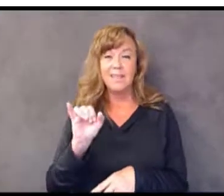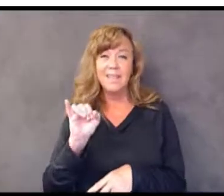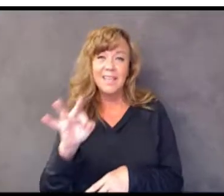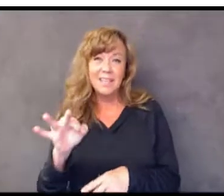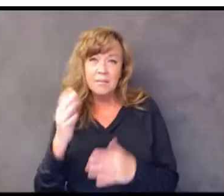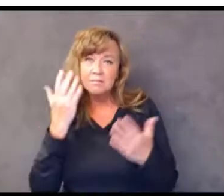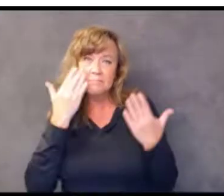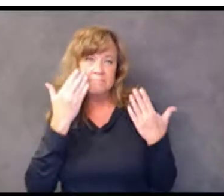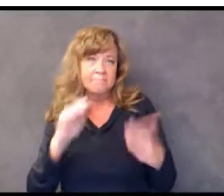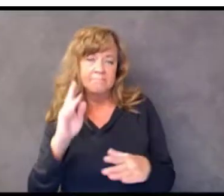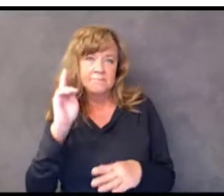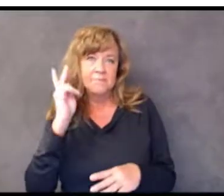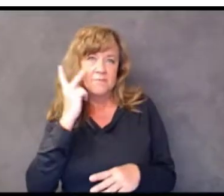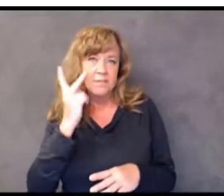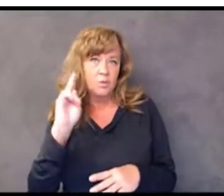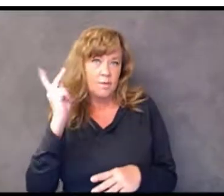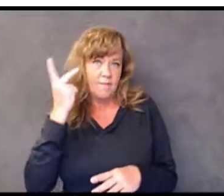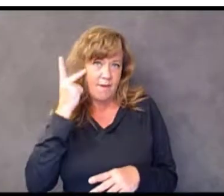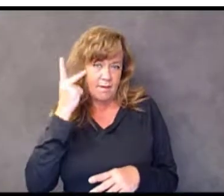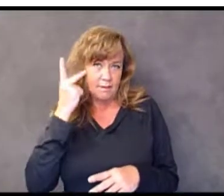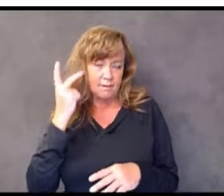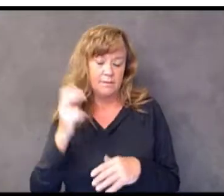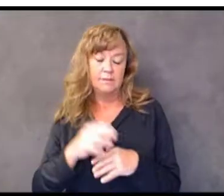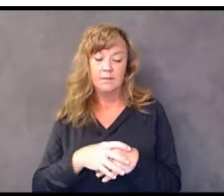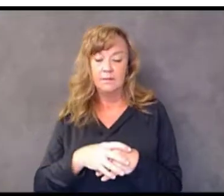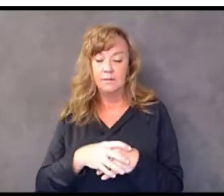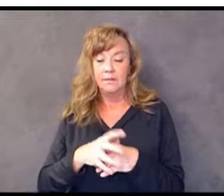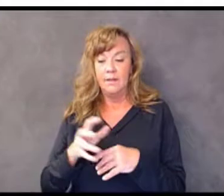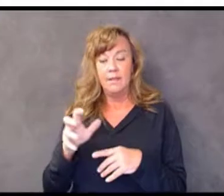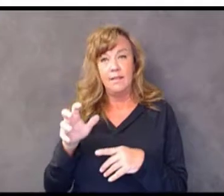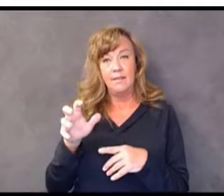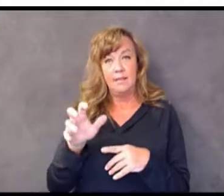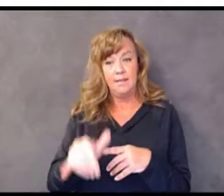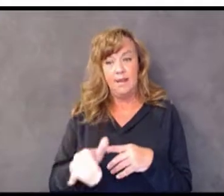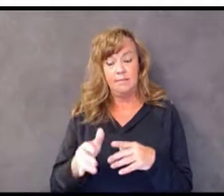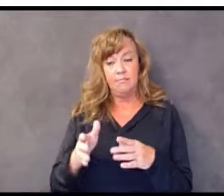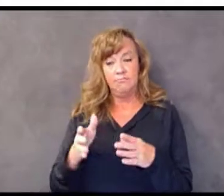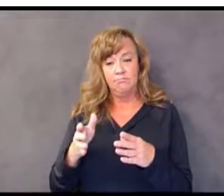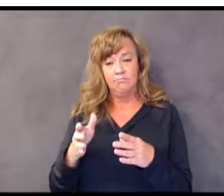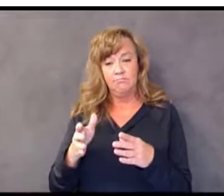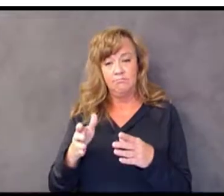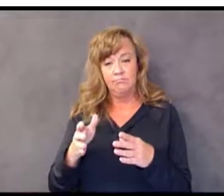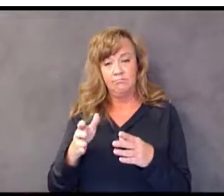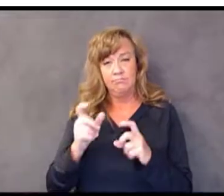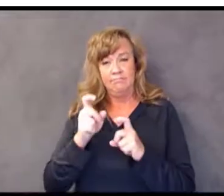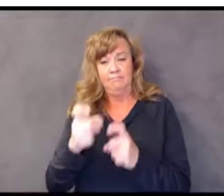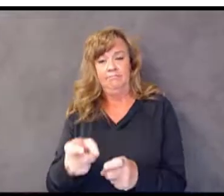The administration method for this subtest, as with others, should mimic the way in which